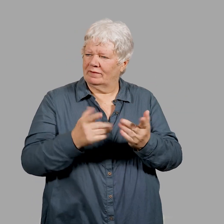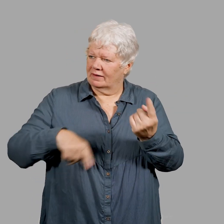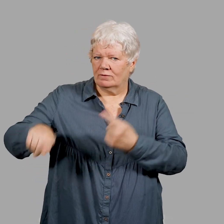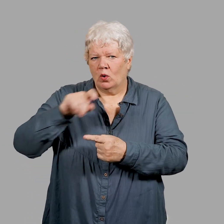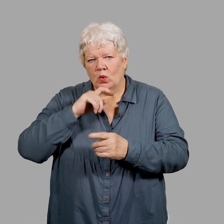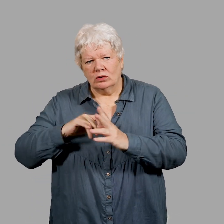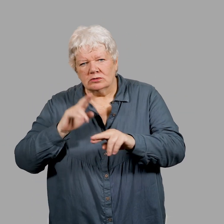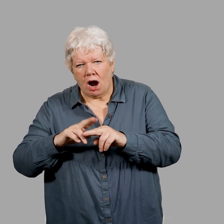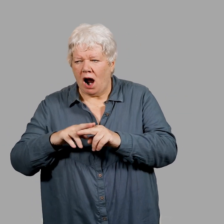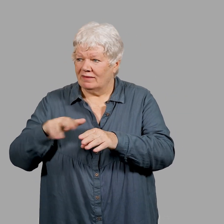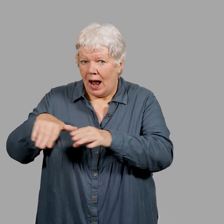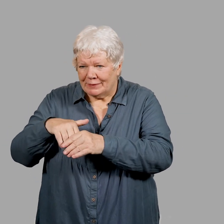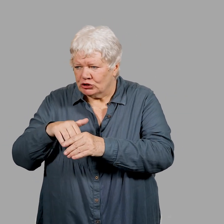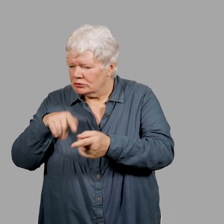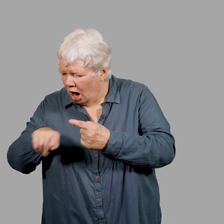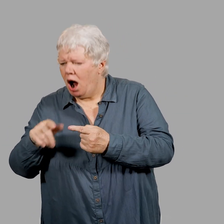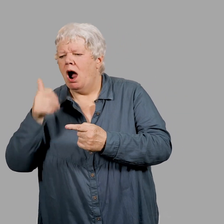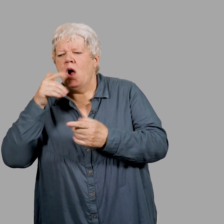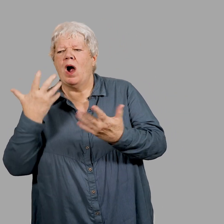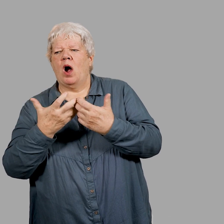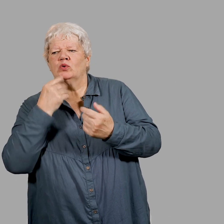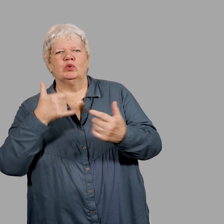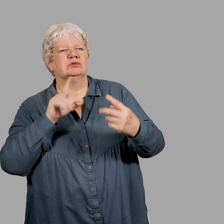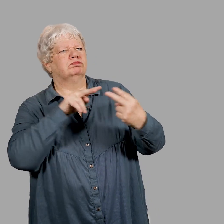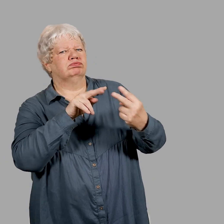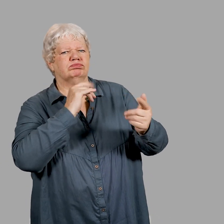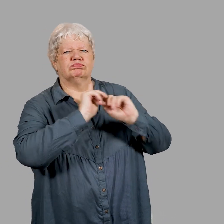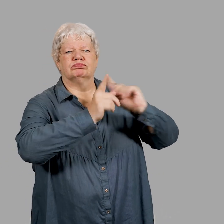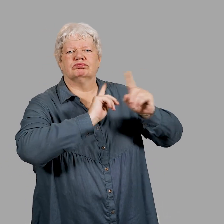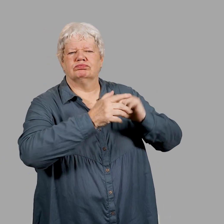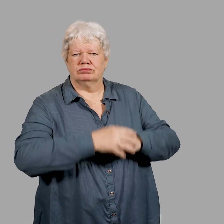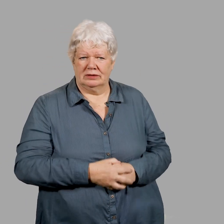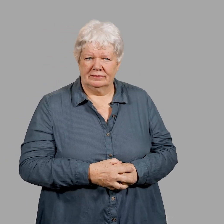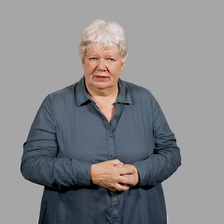amongst support staff, including admissions.